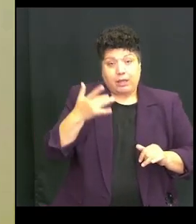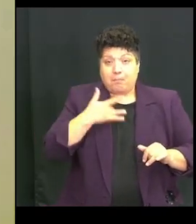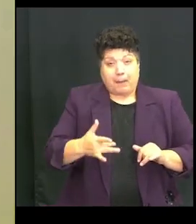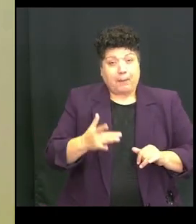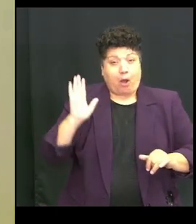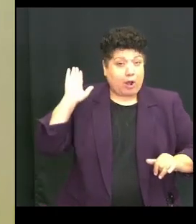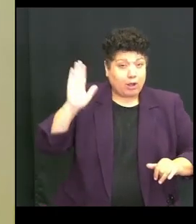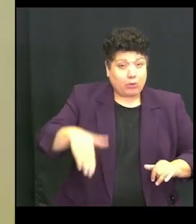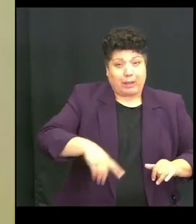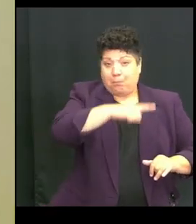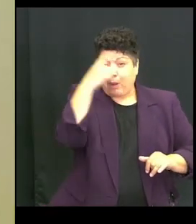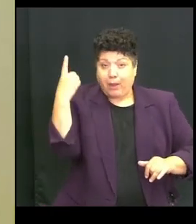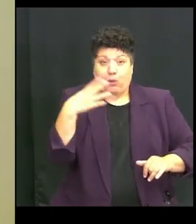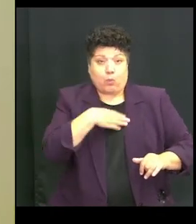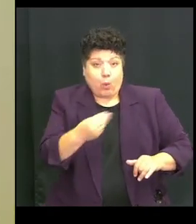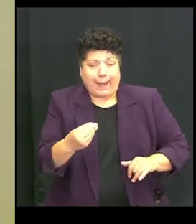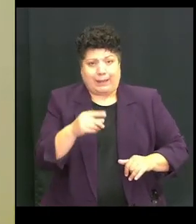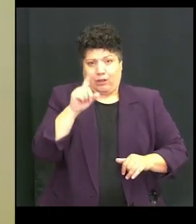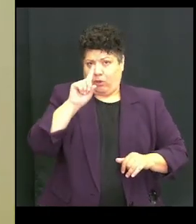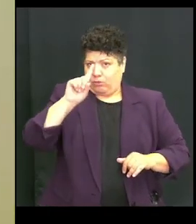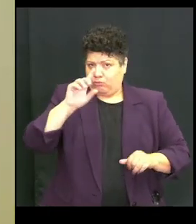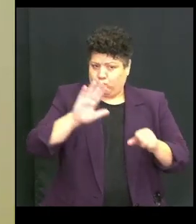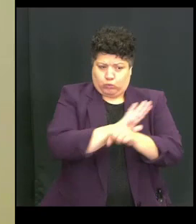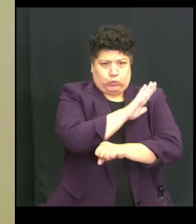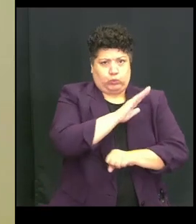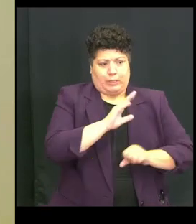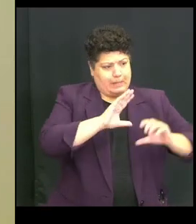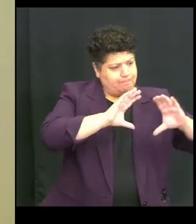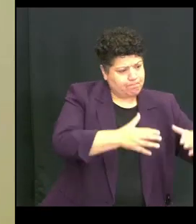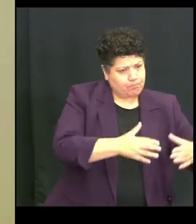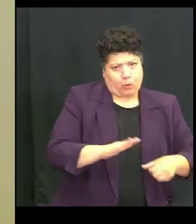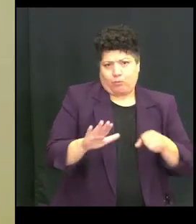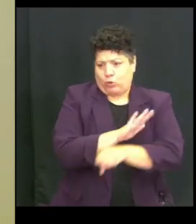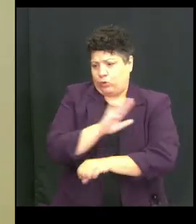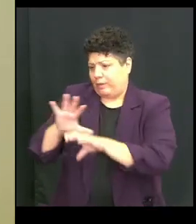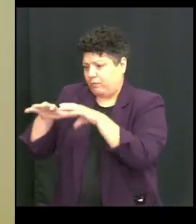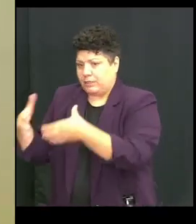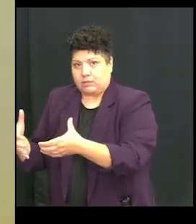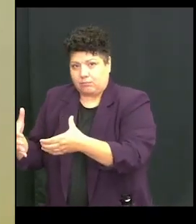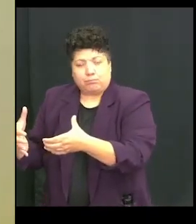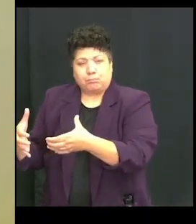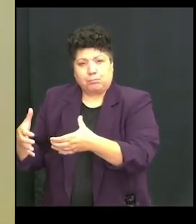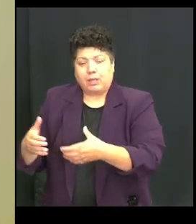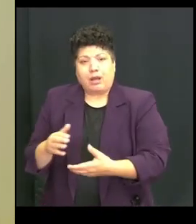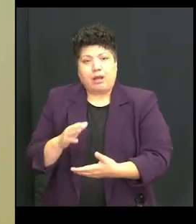absolutist kind of way, as opposed to a space where reasonable people disagree,